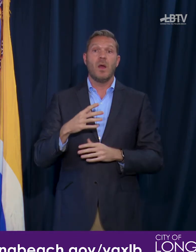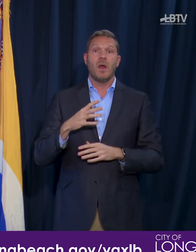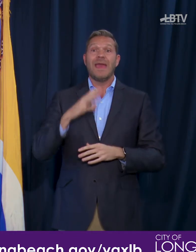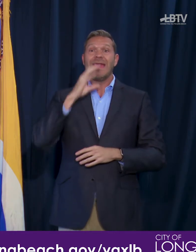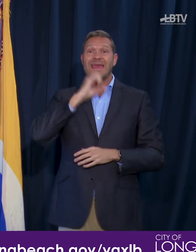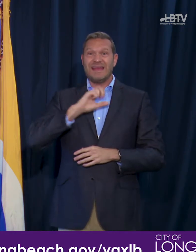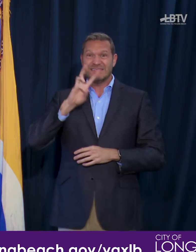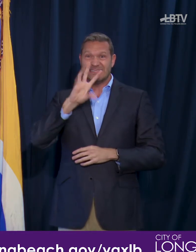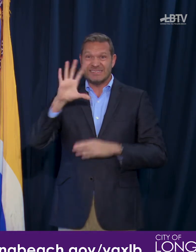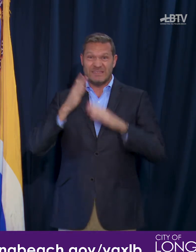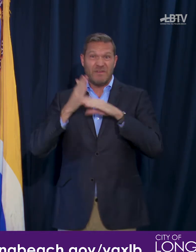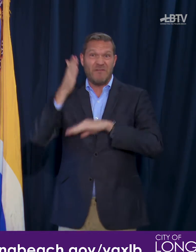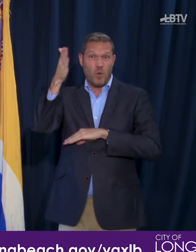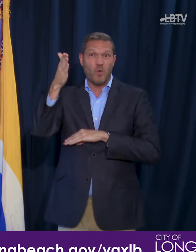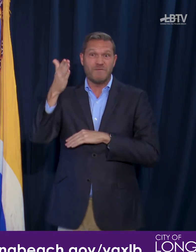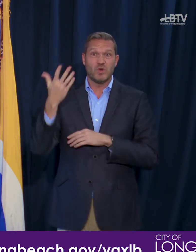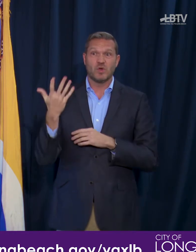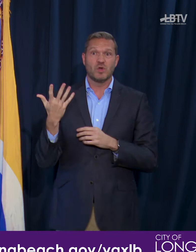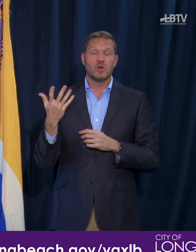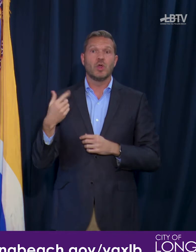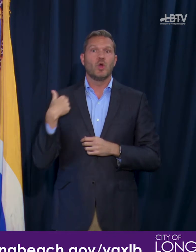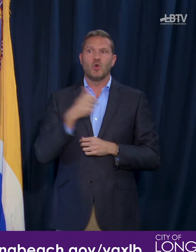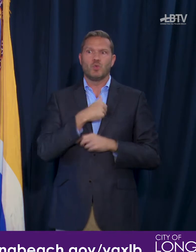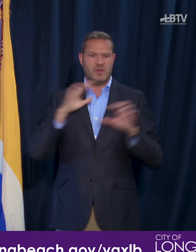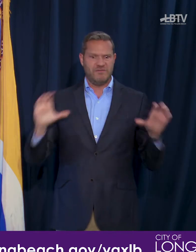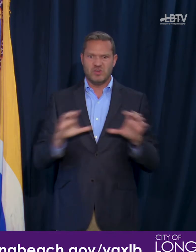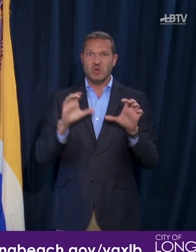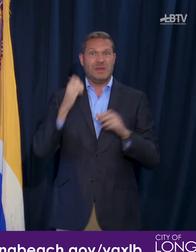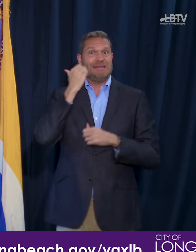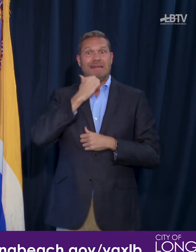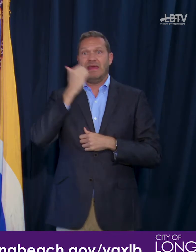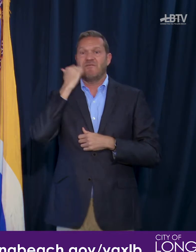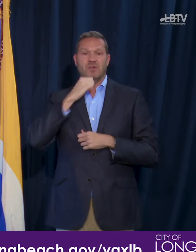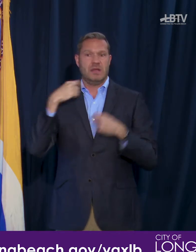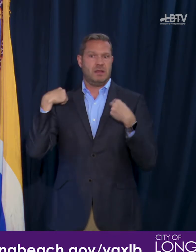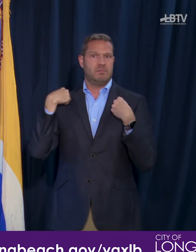We've been doing older adults almost everyday since the first day we started regardless